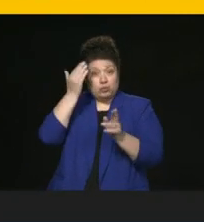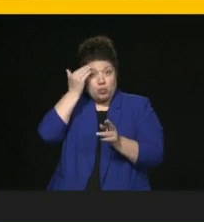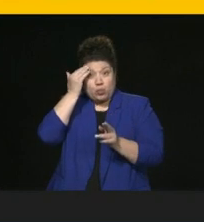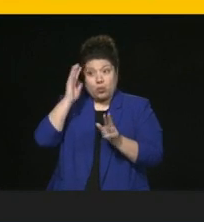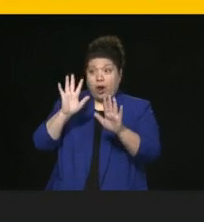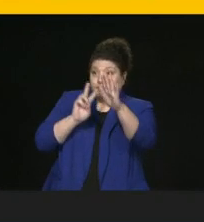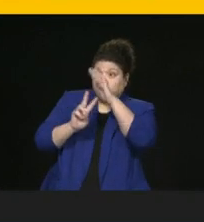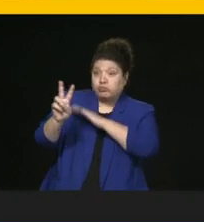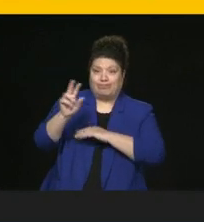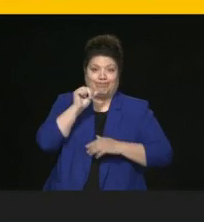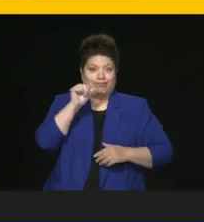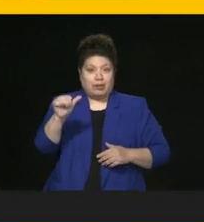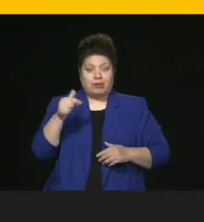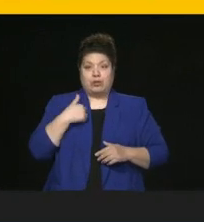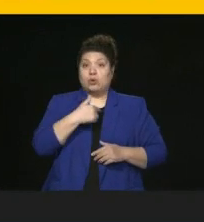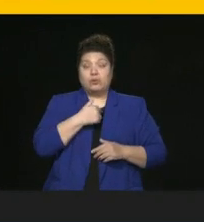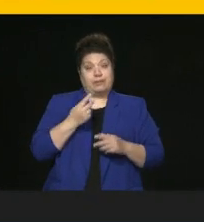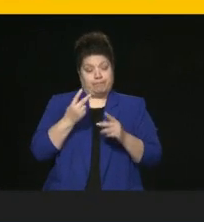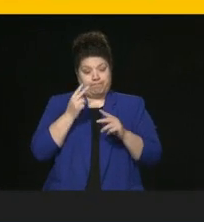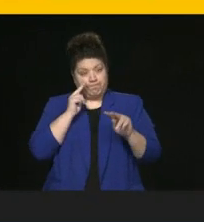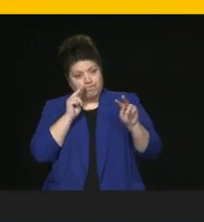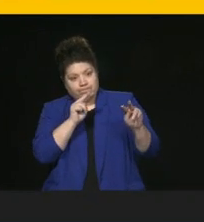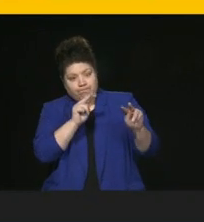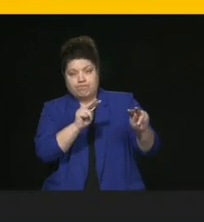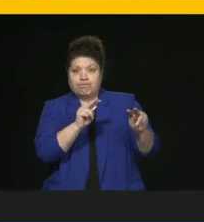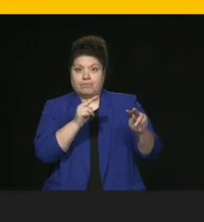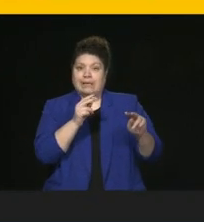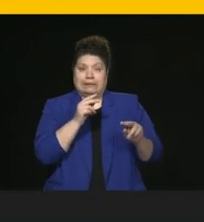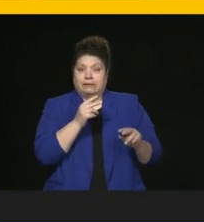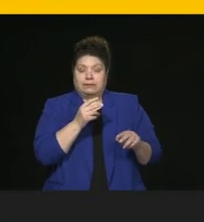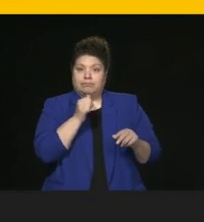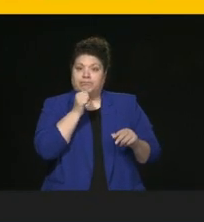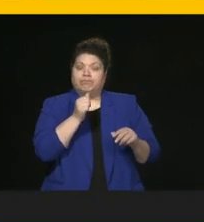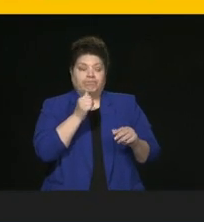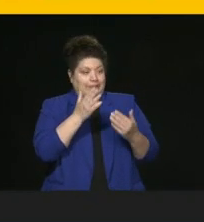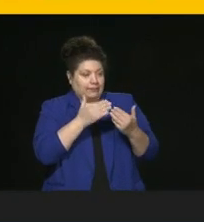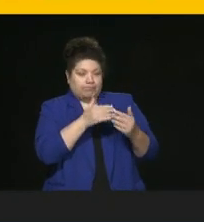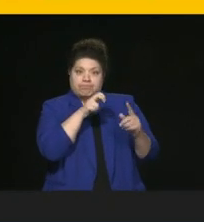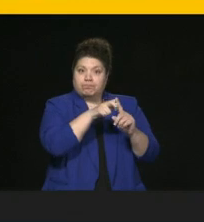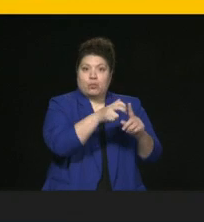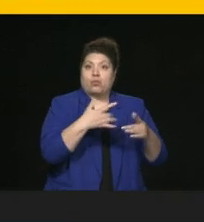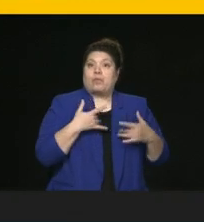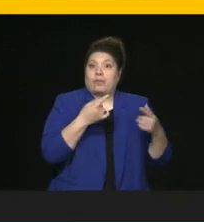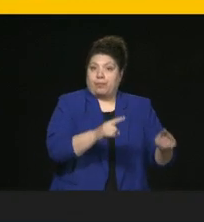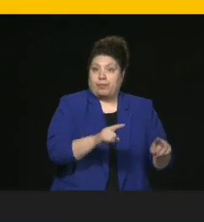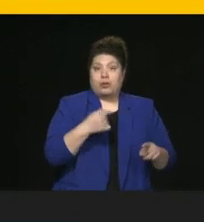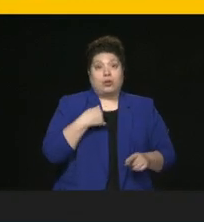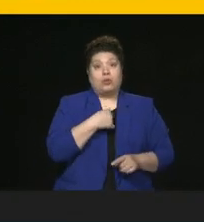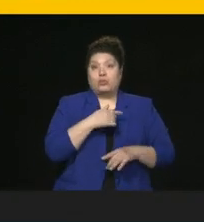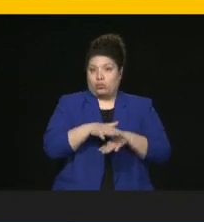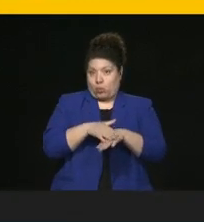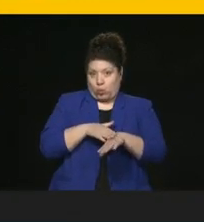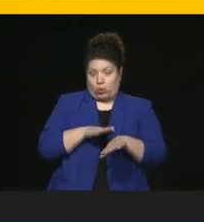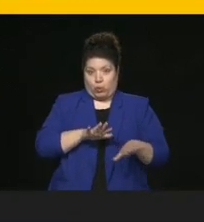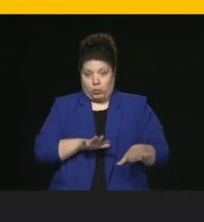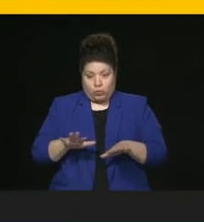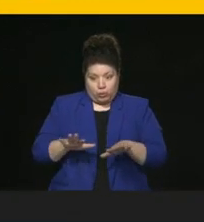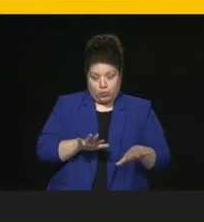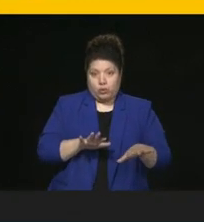WE DON'T KNOW EVERYTHING, SO THE TERRAIN WILL BE UNCERTAIN. THAT MEANS WE NEED TO GO SLOWLY